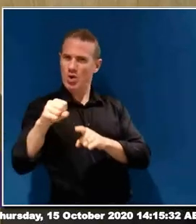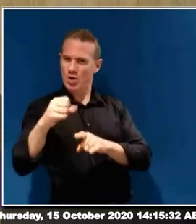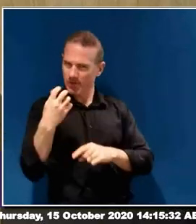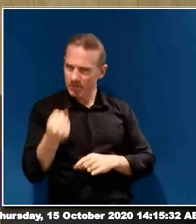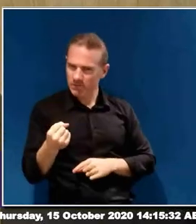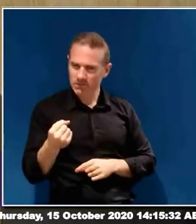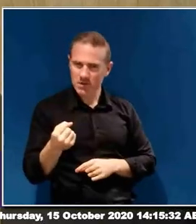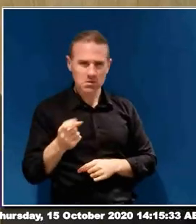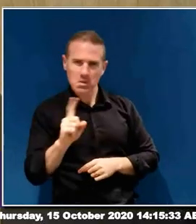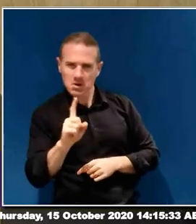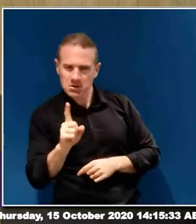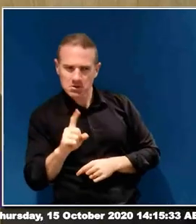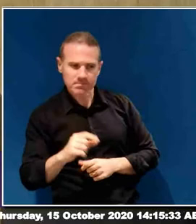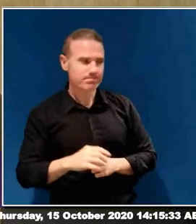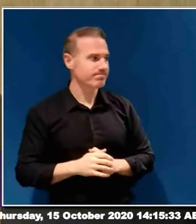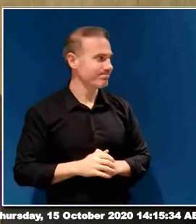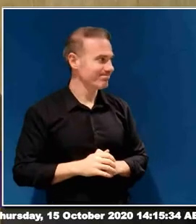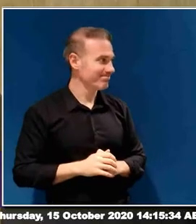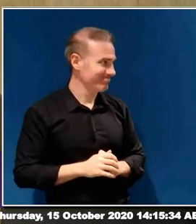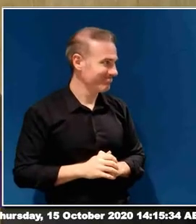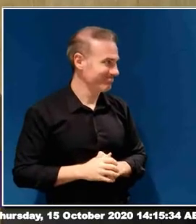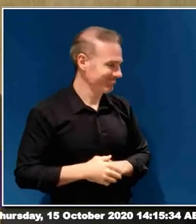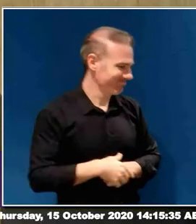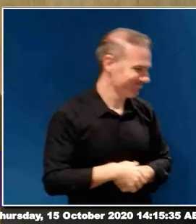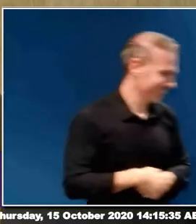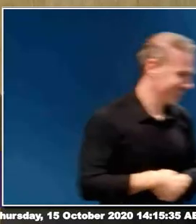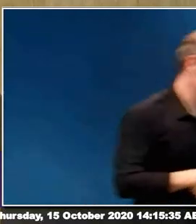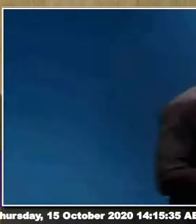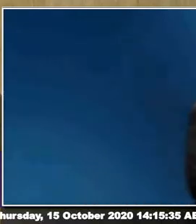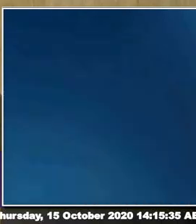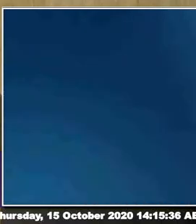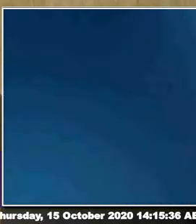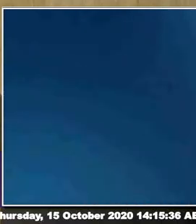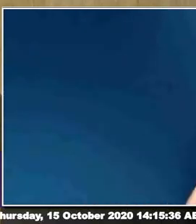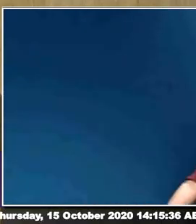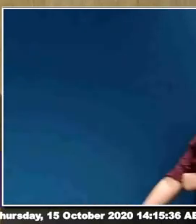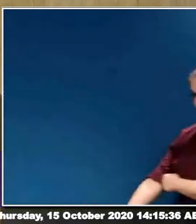Frequently it was - the manager making the decision would look